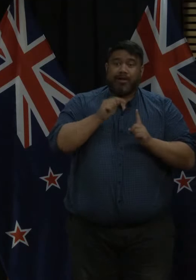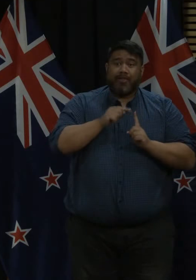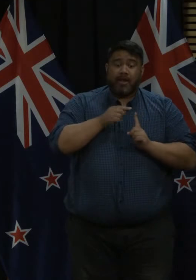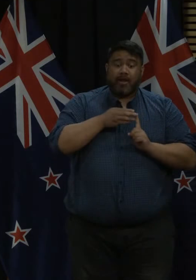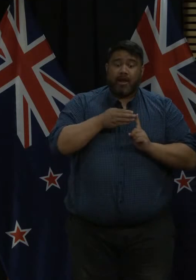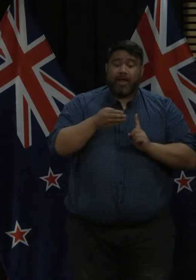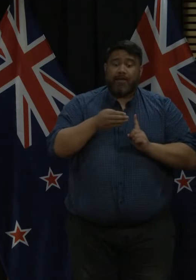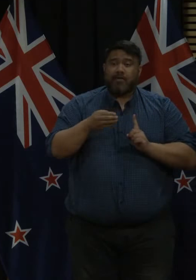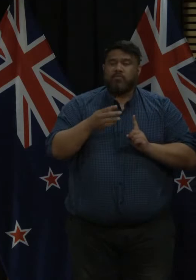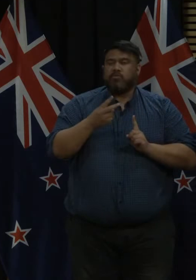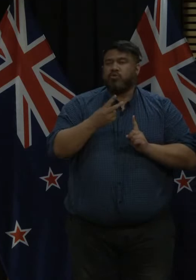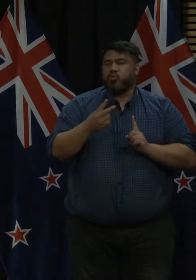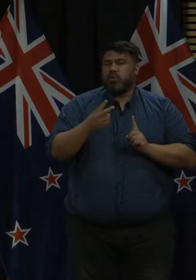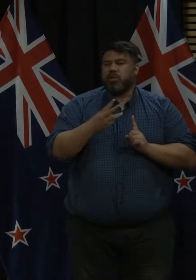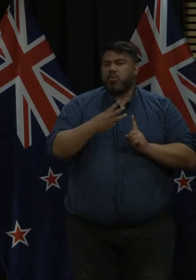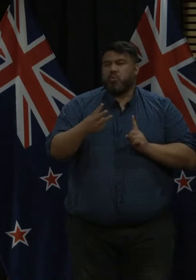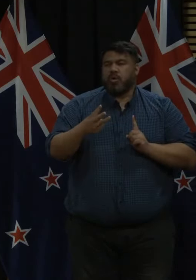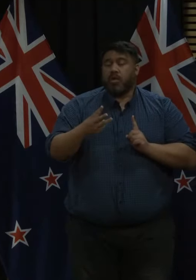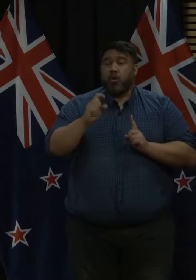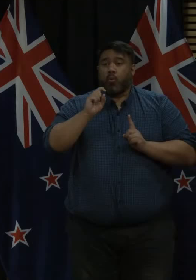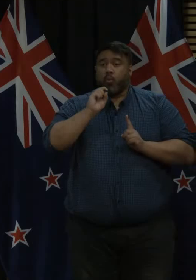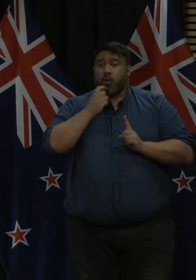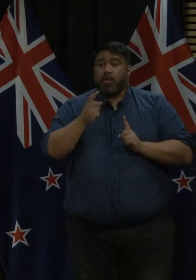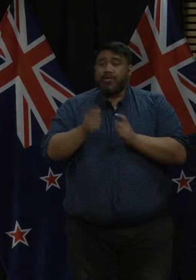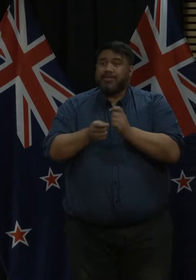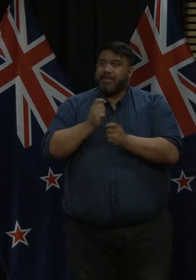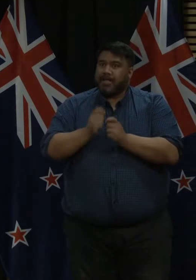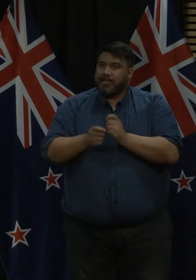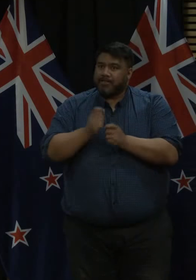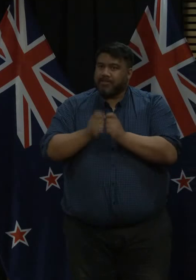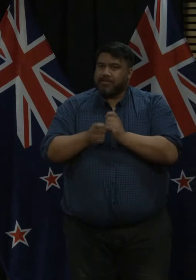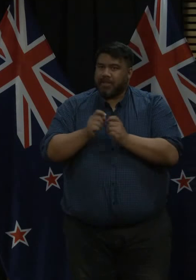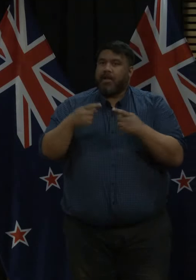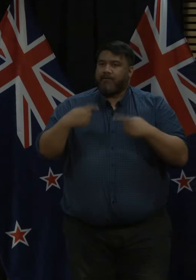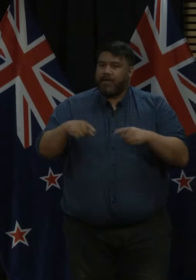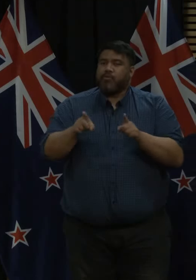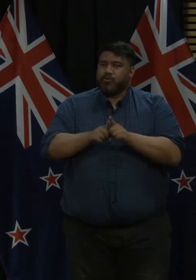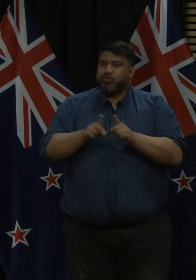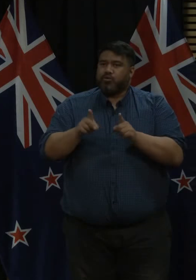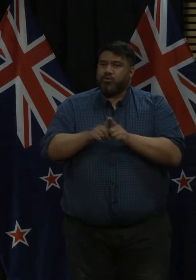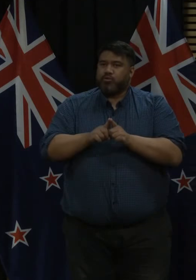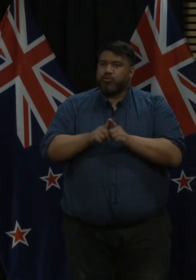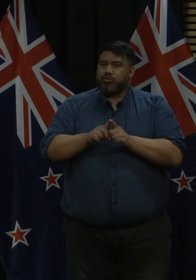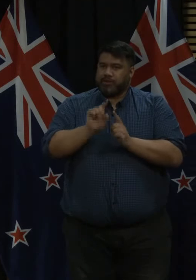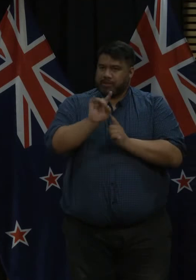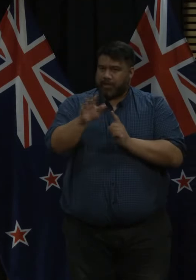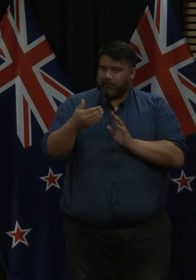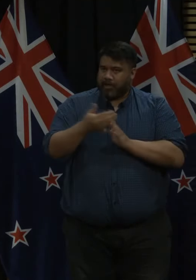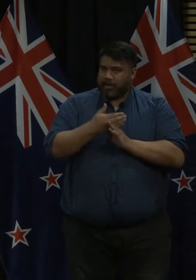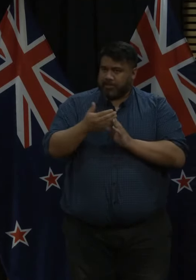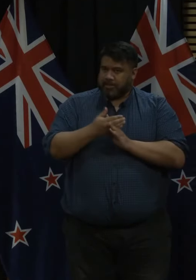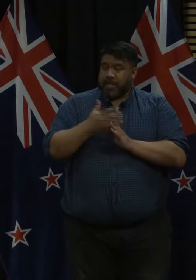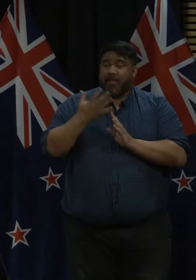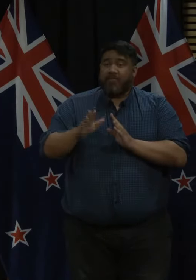your COVID vaccination record. Within a few weeks of that we